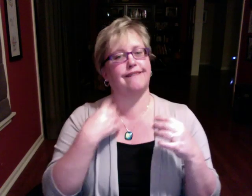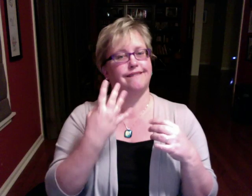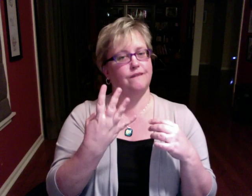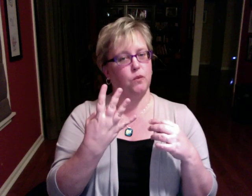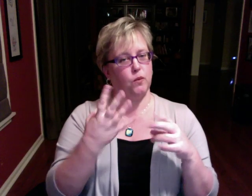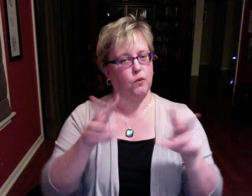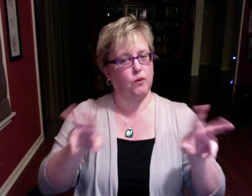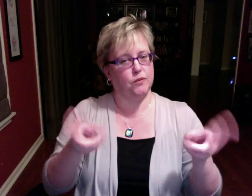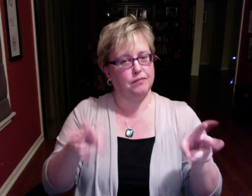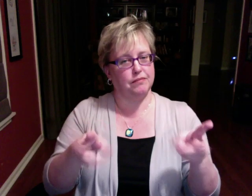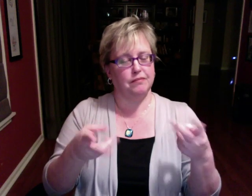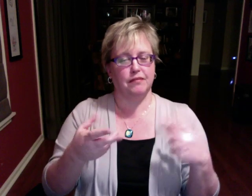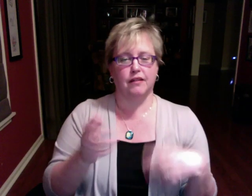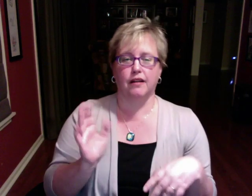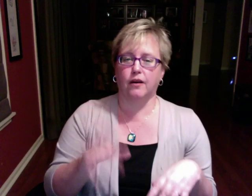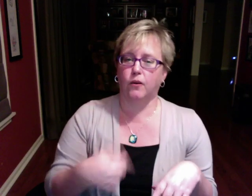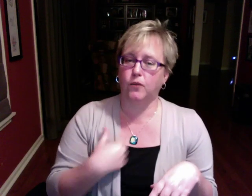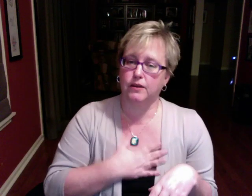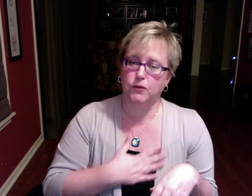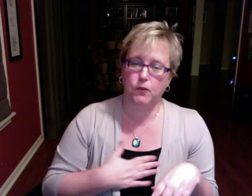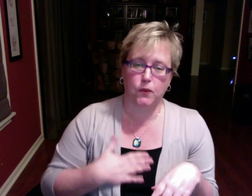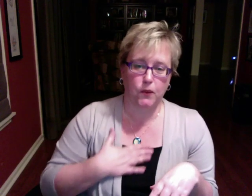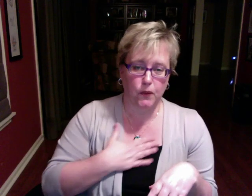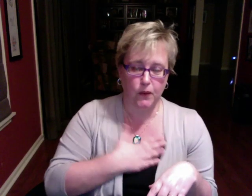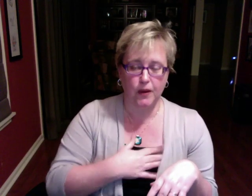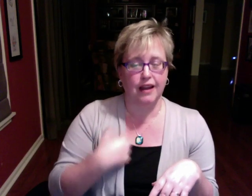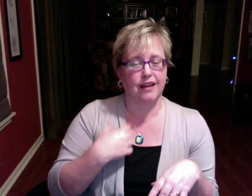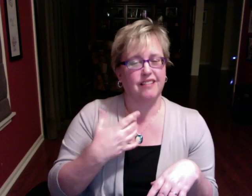is ideal - so they can switch and rejuvenate. Again, i enjoyed myself immensely.